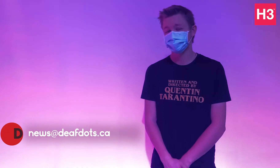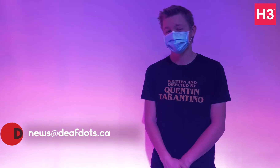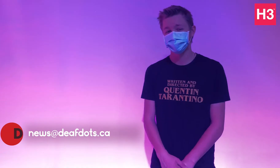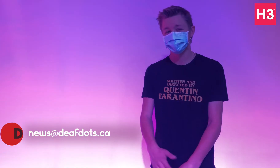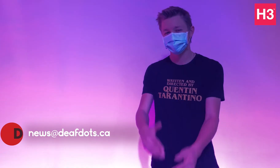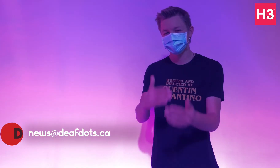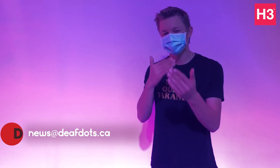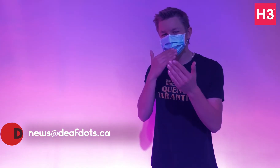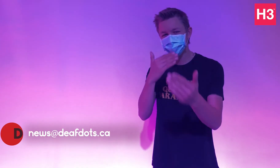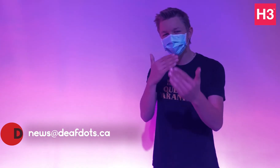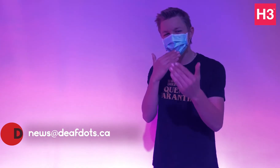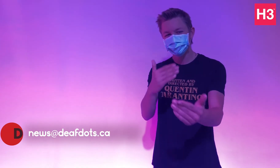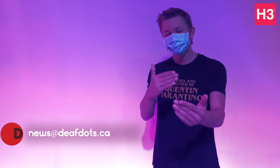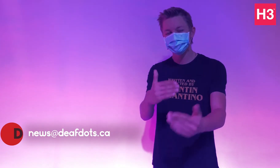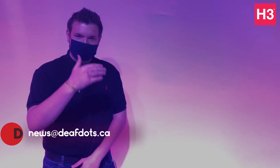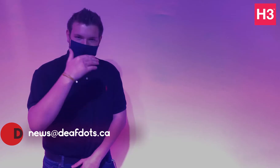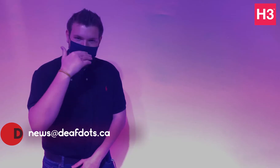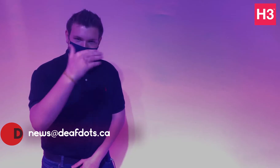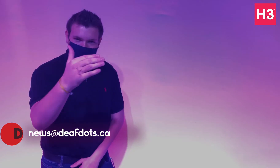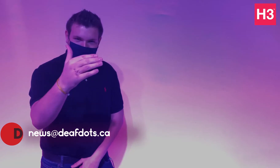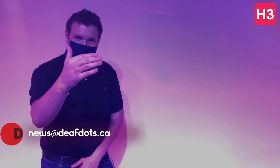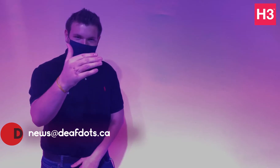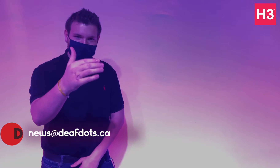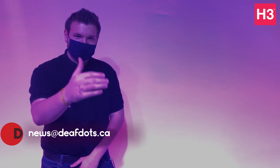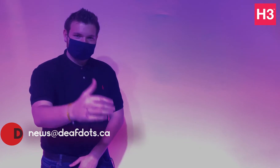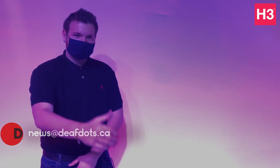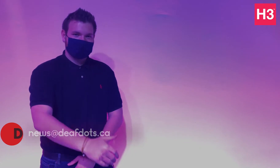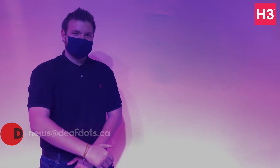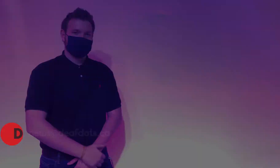Thank you!